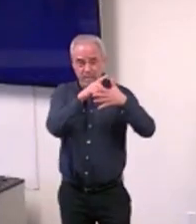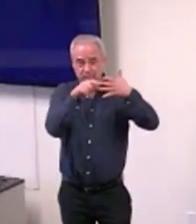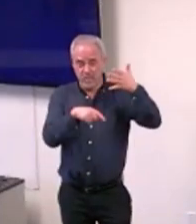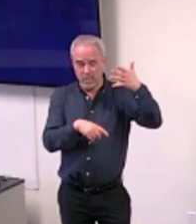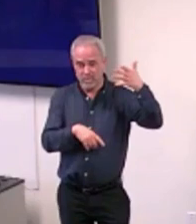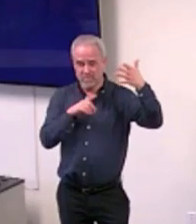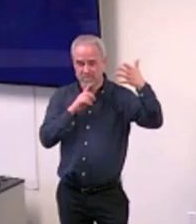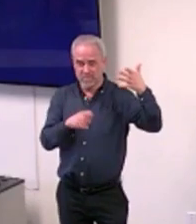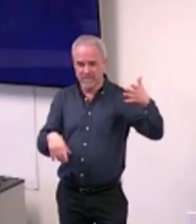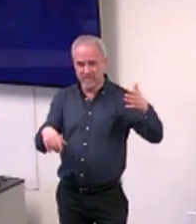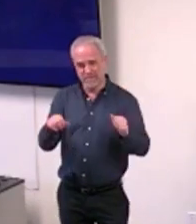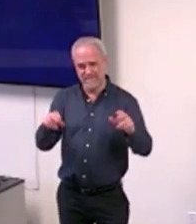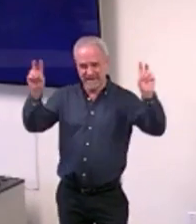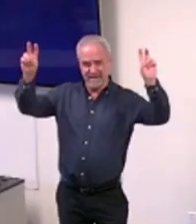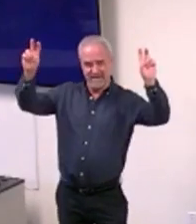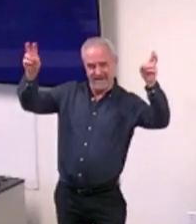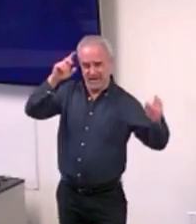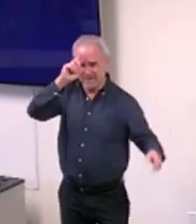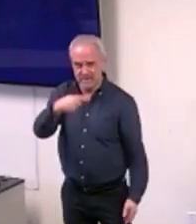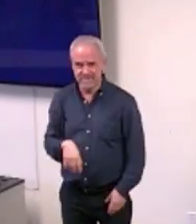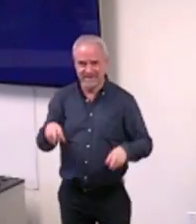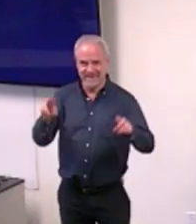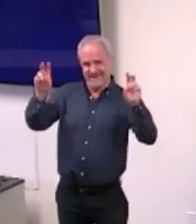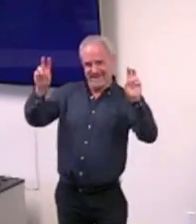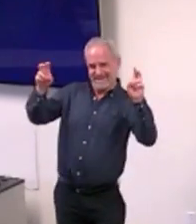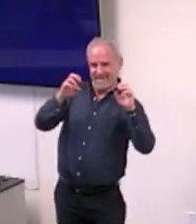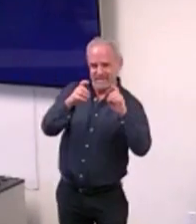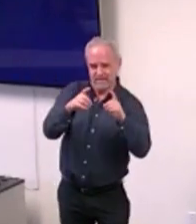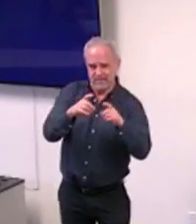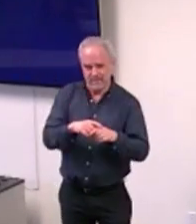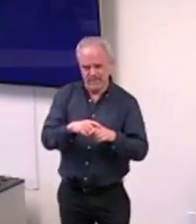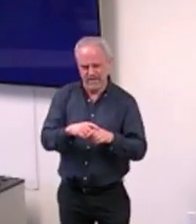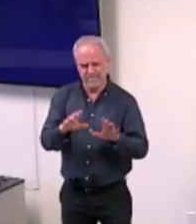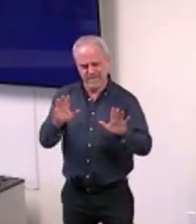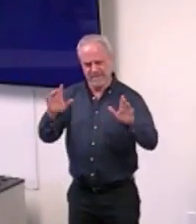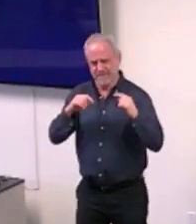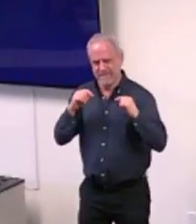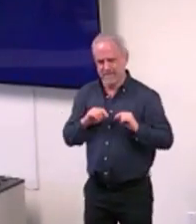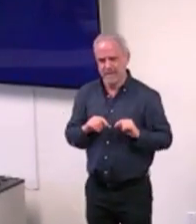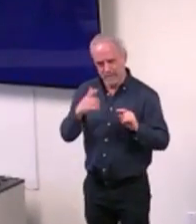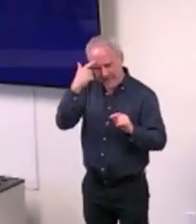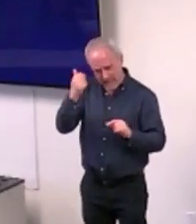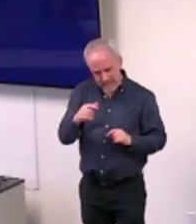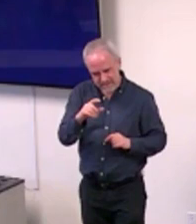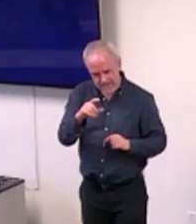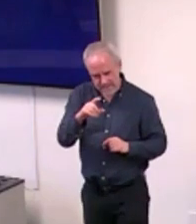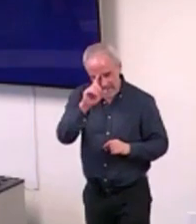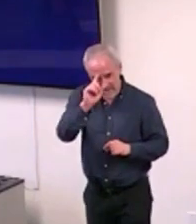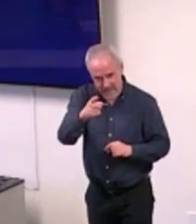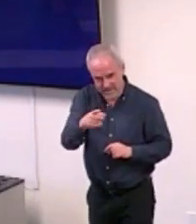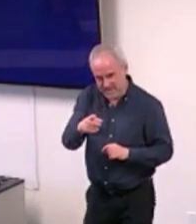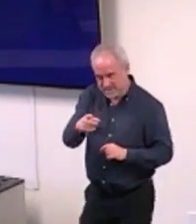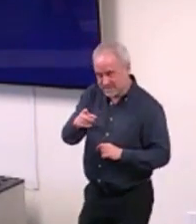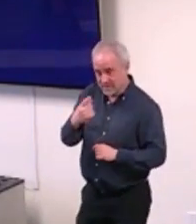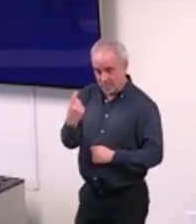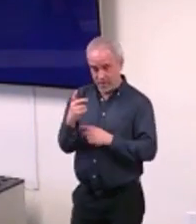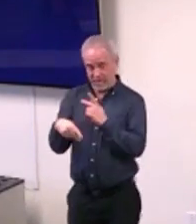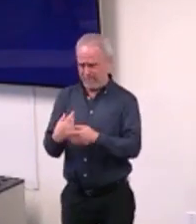Couldn't it be that there are just different forms of intelligence? Right? So think about I don't know.